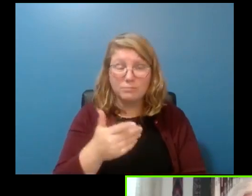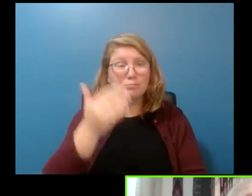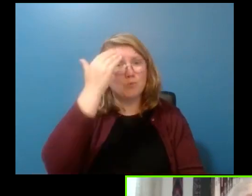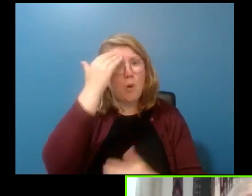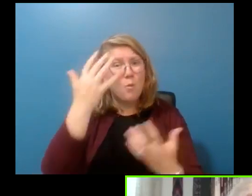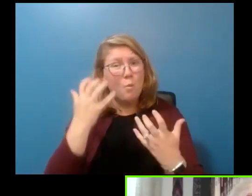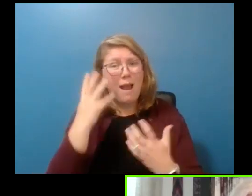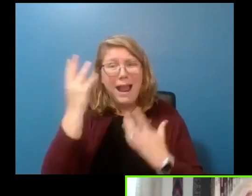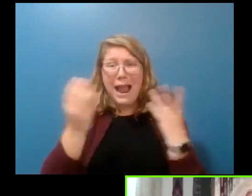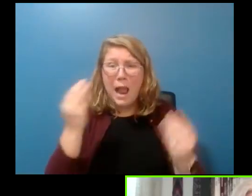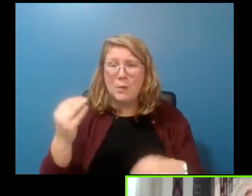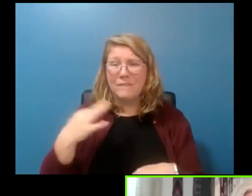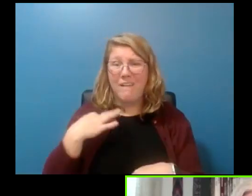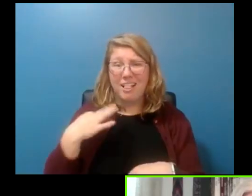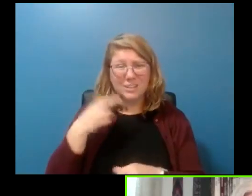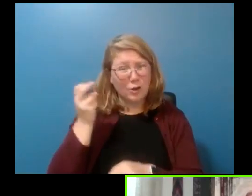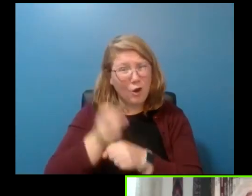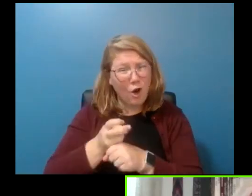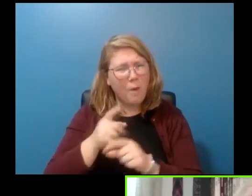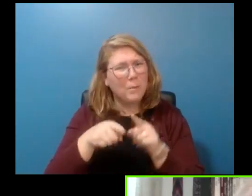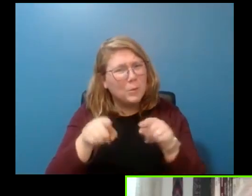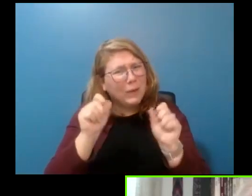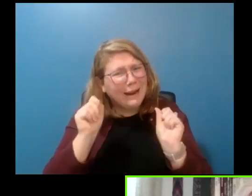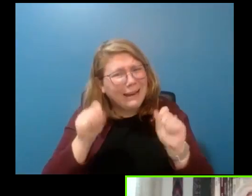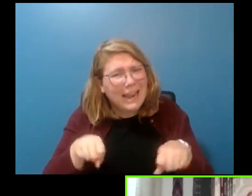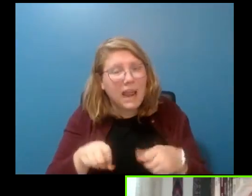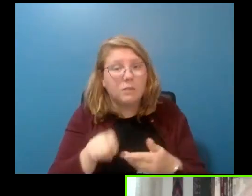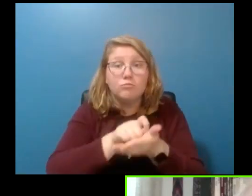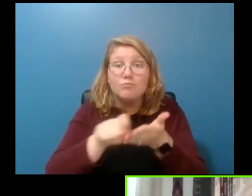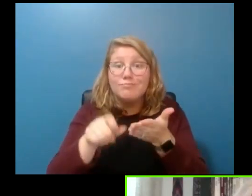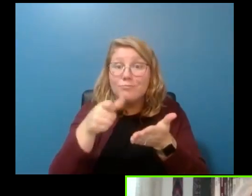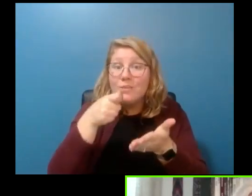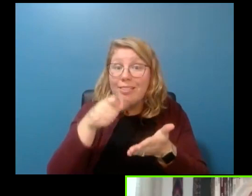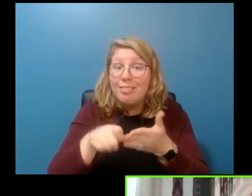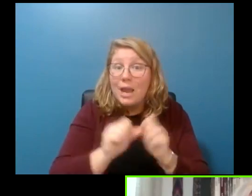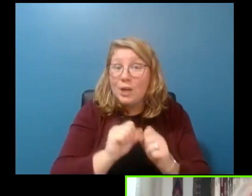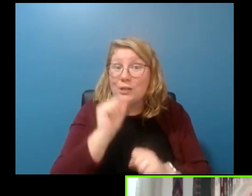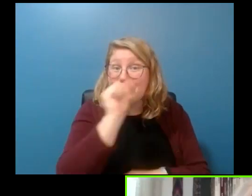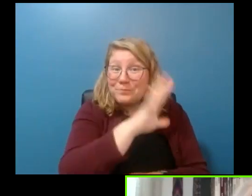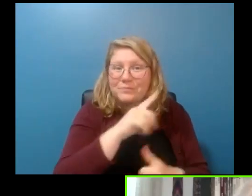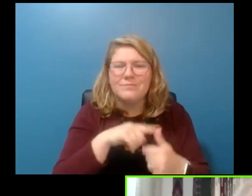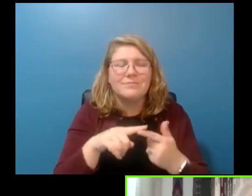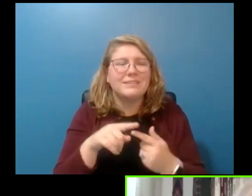office, people really needing helping during this time, I am going to breathe in for four,